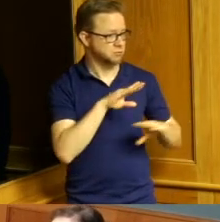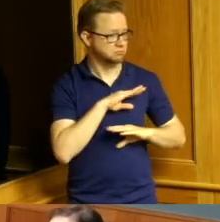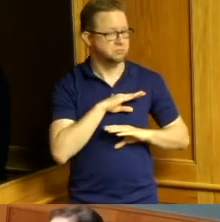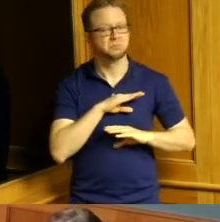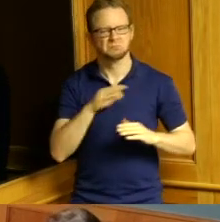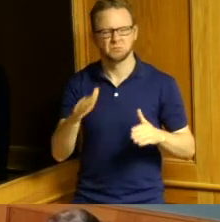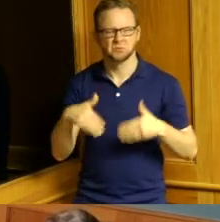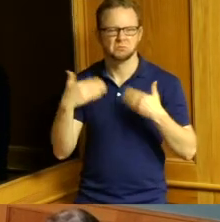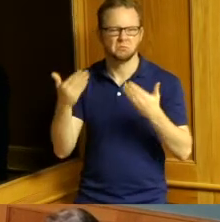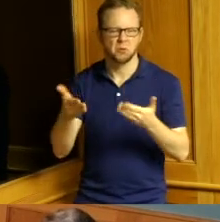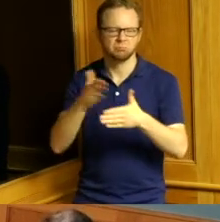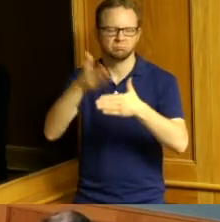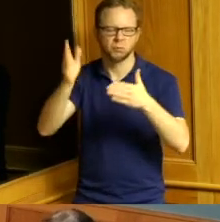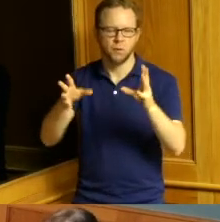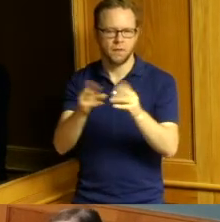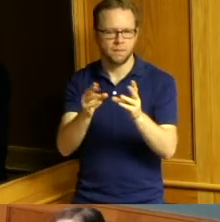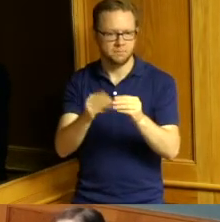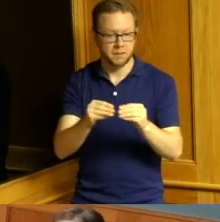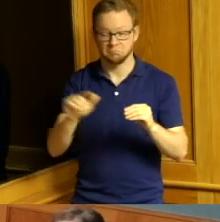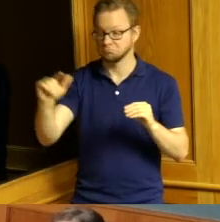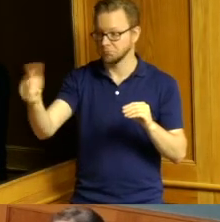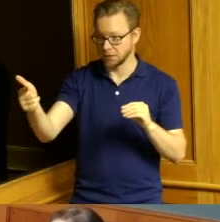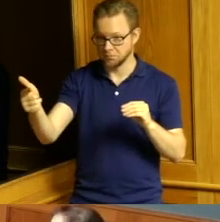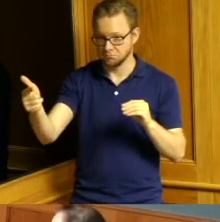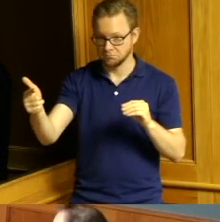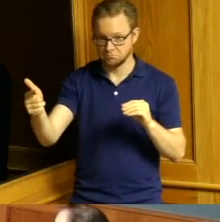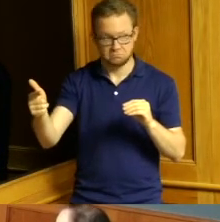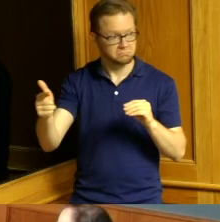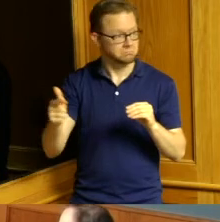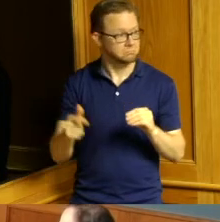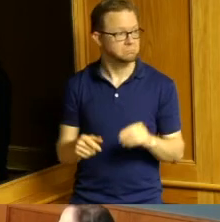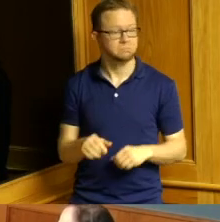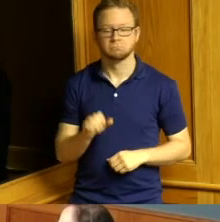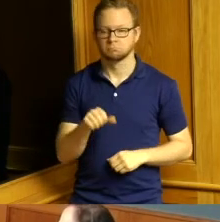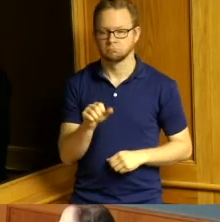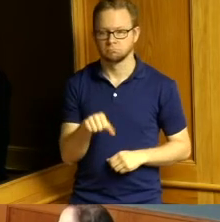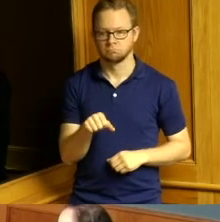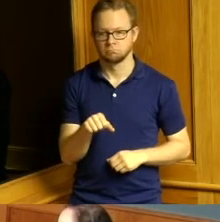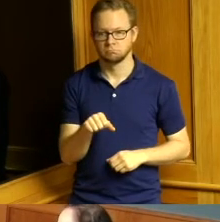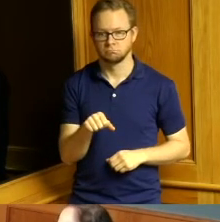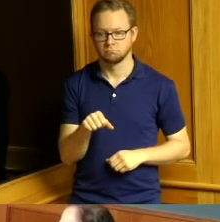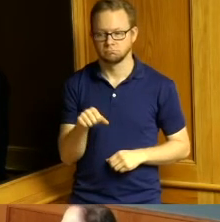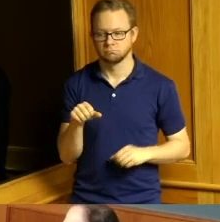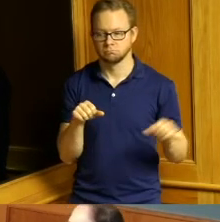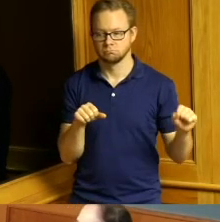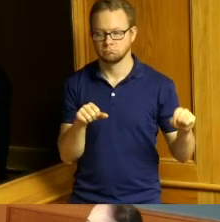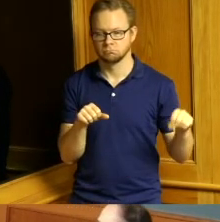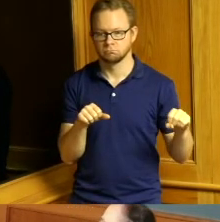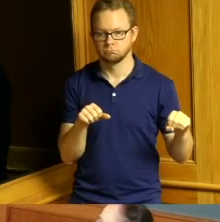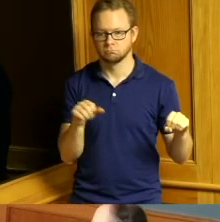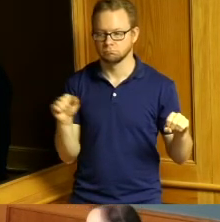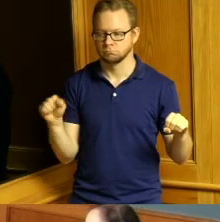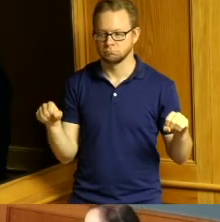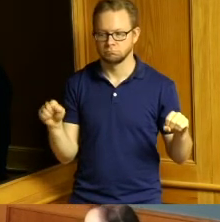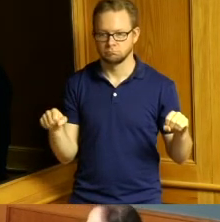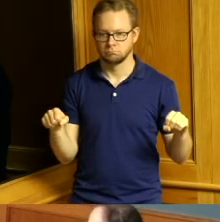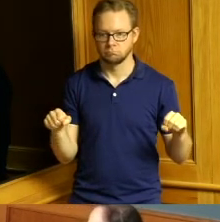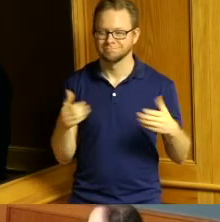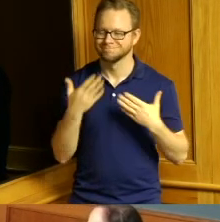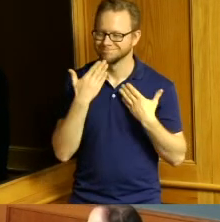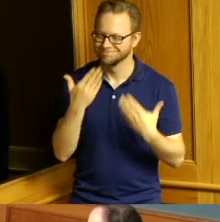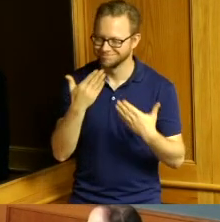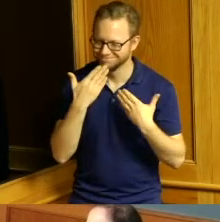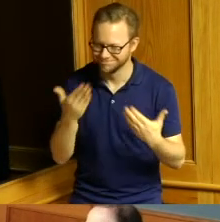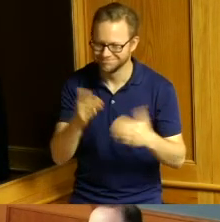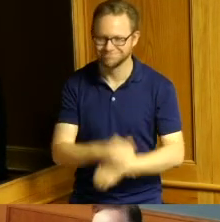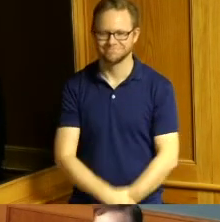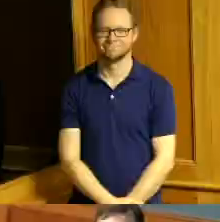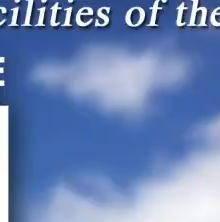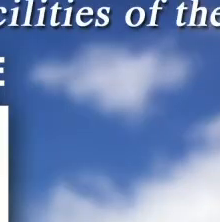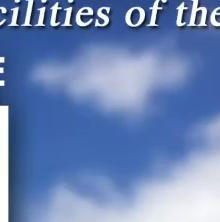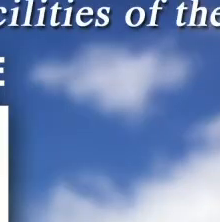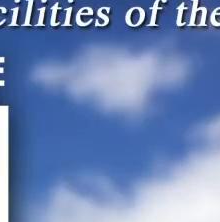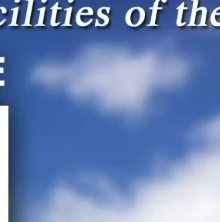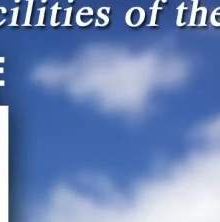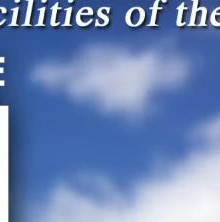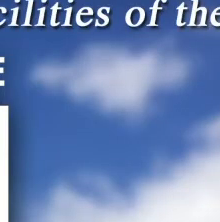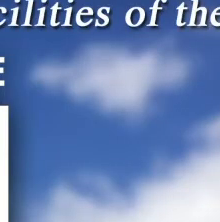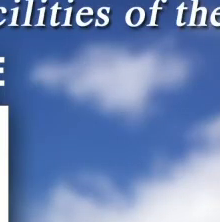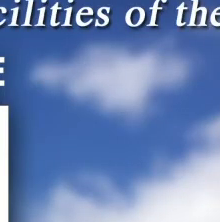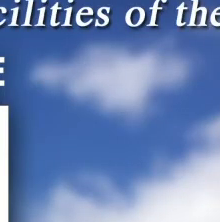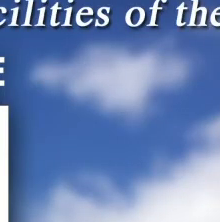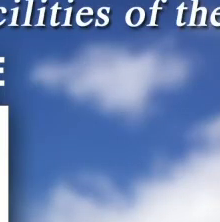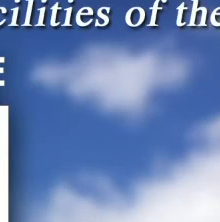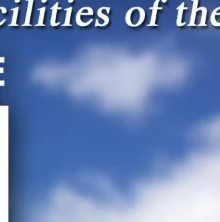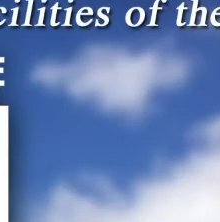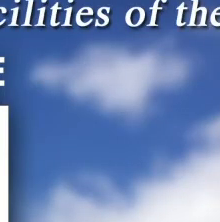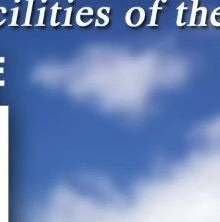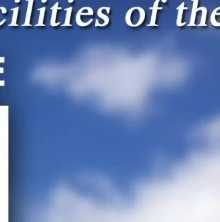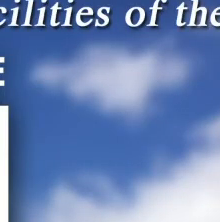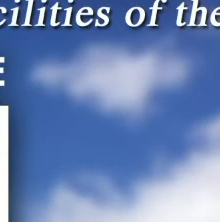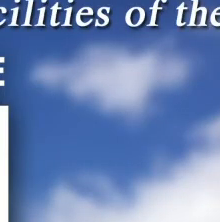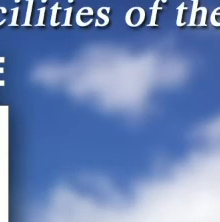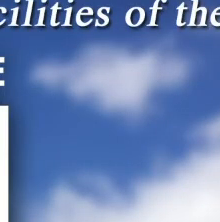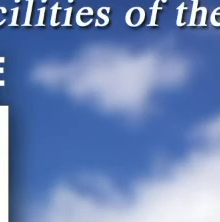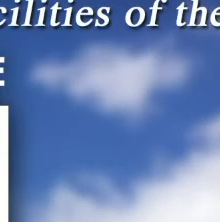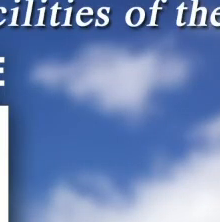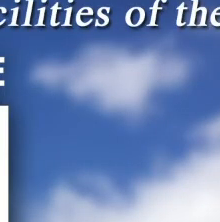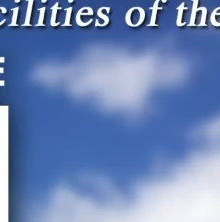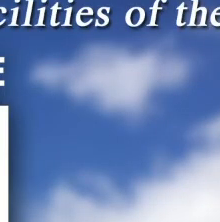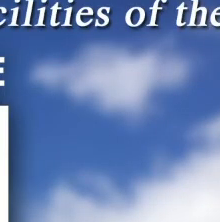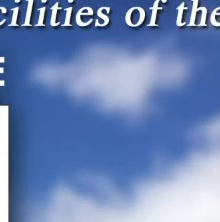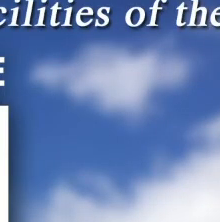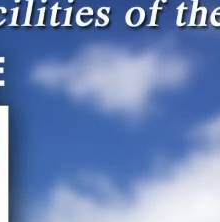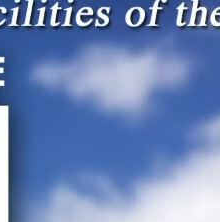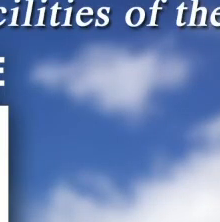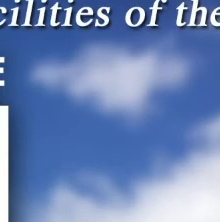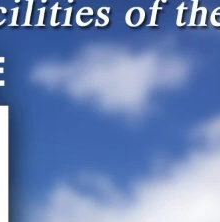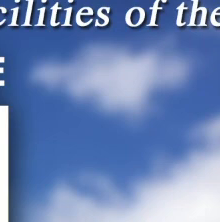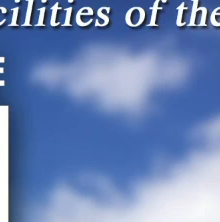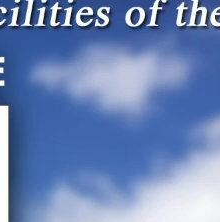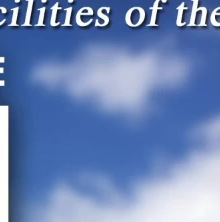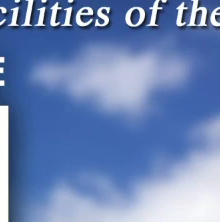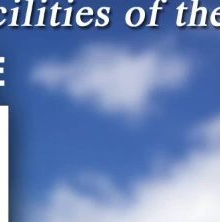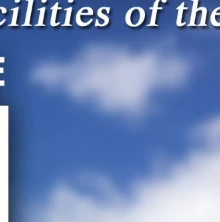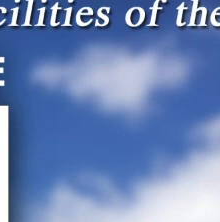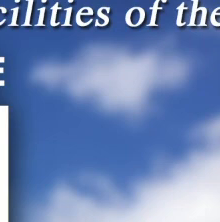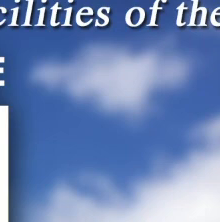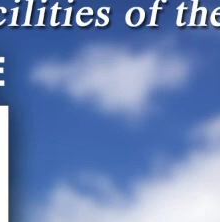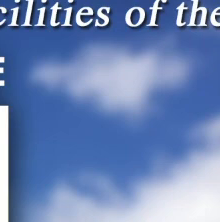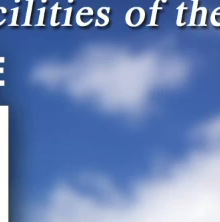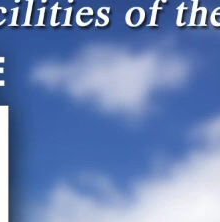adjourn second Commissioner Summerow Dumas yes Commissioner Reece yes Mr Driehaus yes thank you